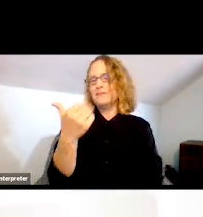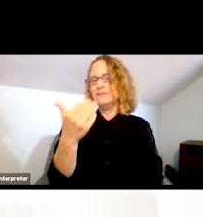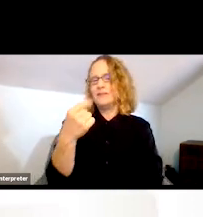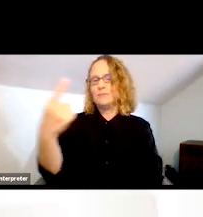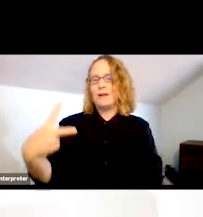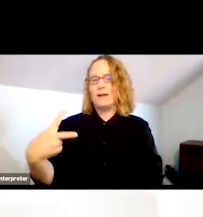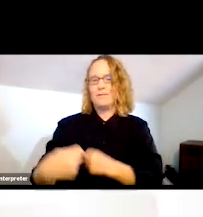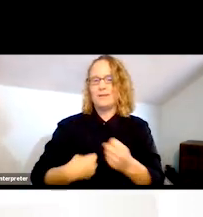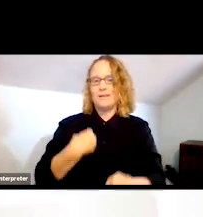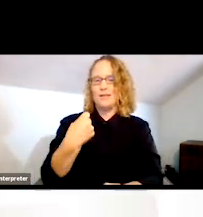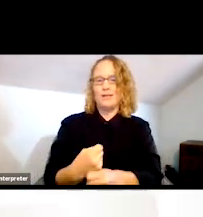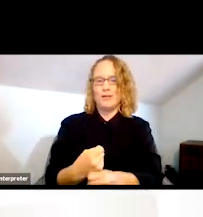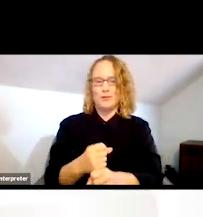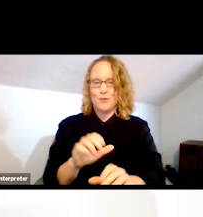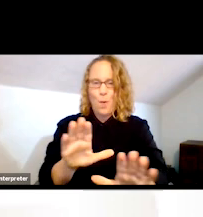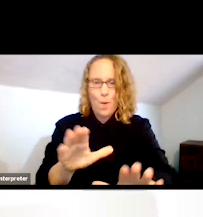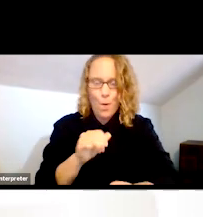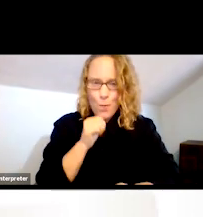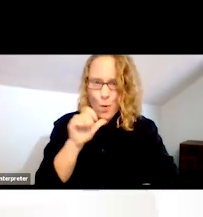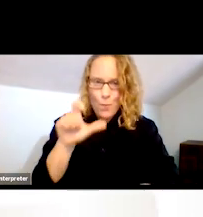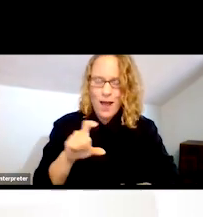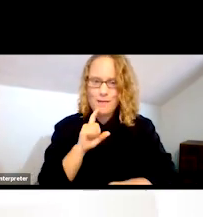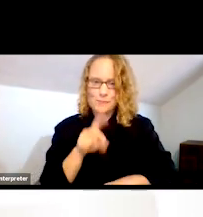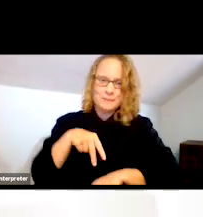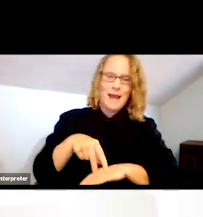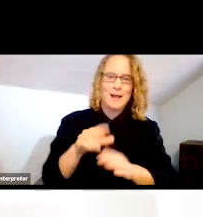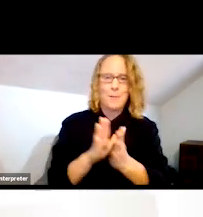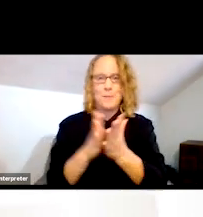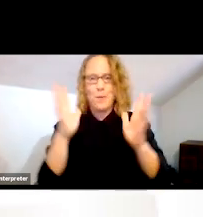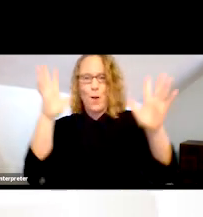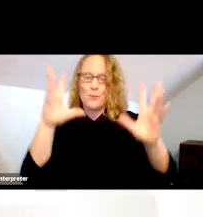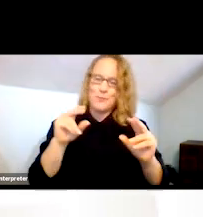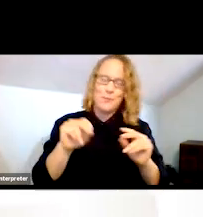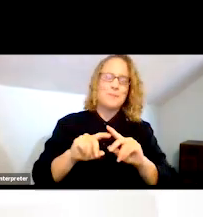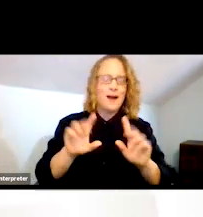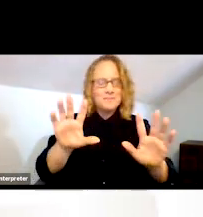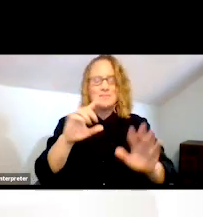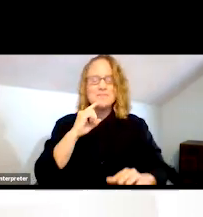is that I'm a person in long-term recovery. And what that means for me is that I haven't had a drink